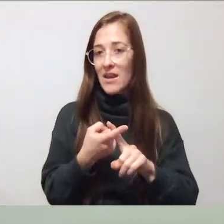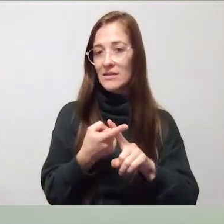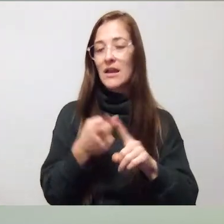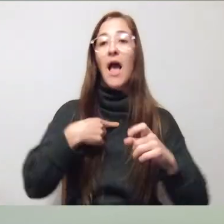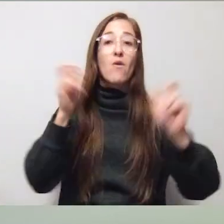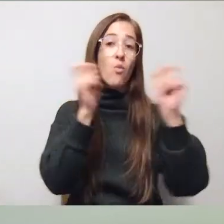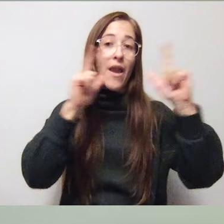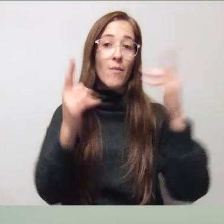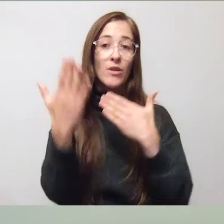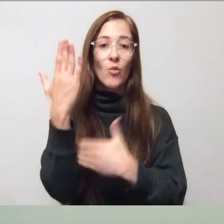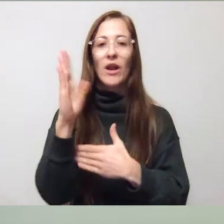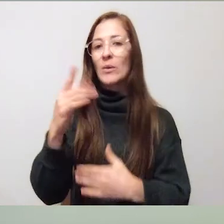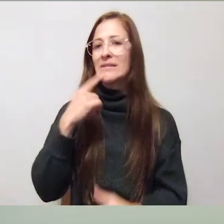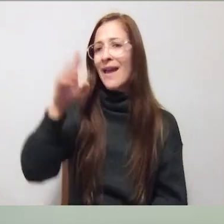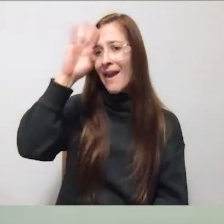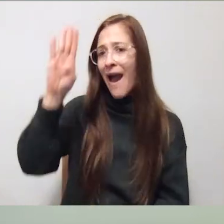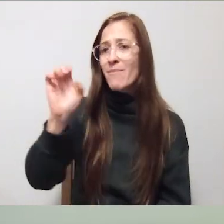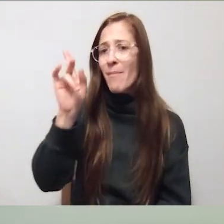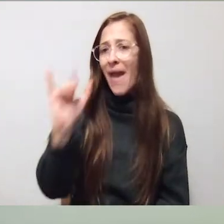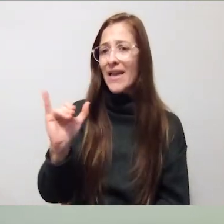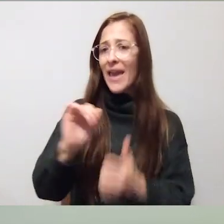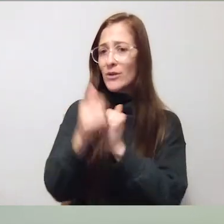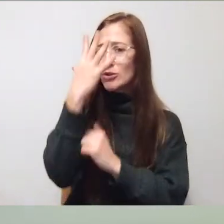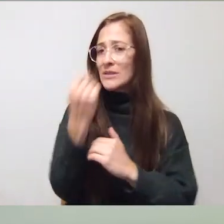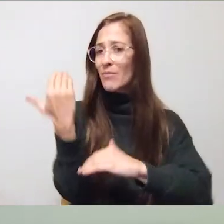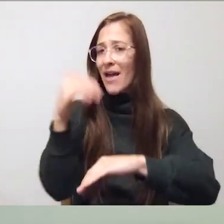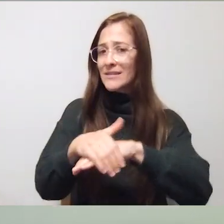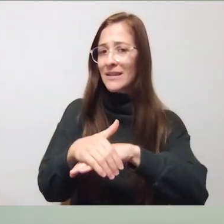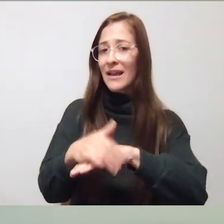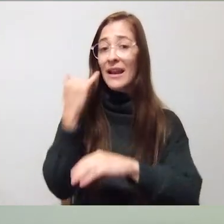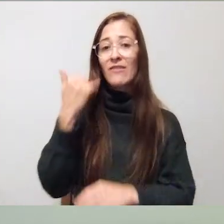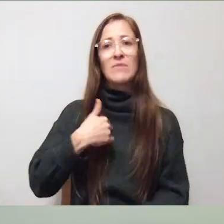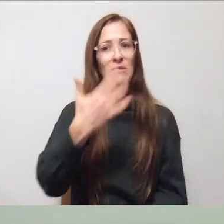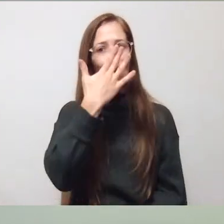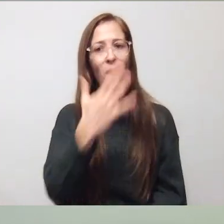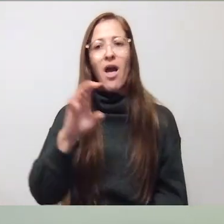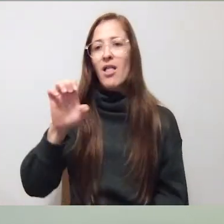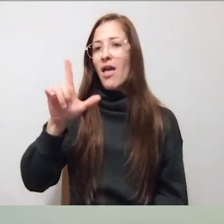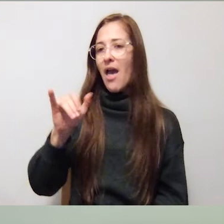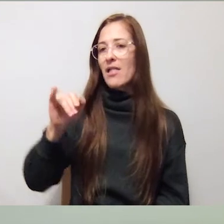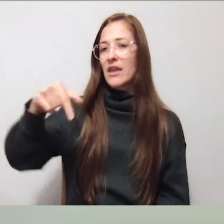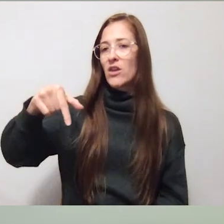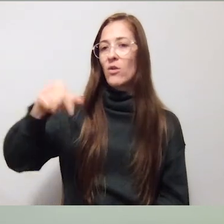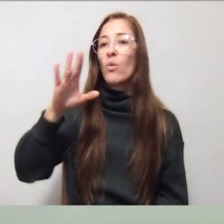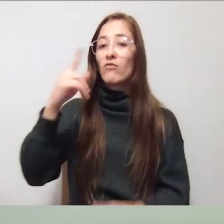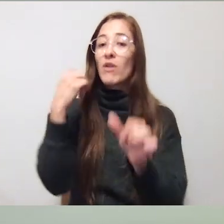"Hi Becky, how did you sleep last night?" If I say I slept really well, ElliQ will remember that I didn't sleep well two nights ago.